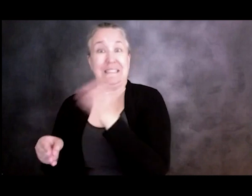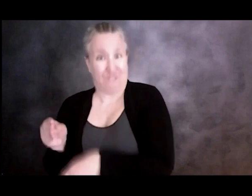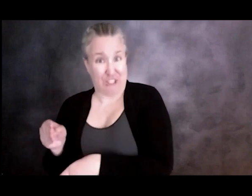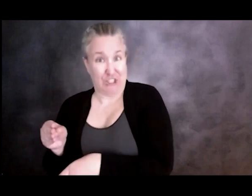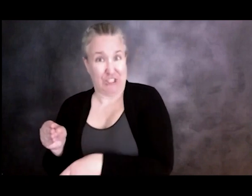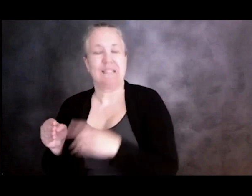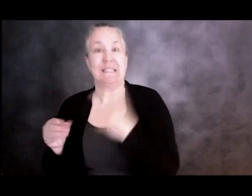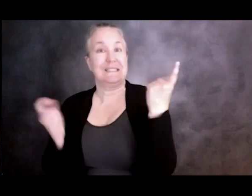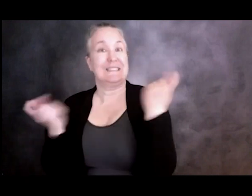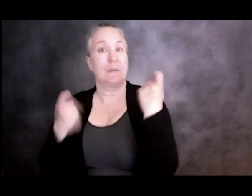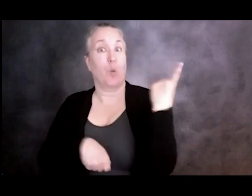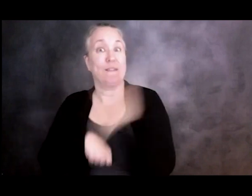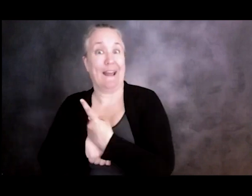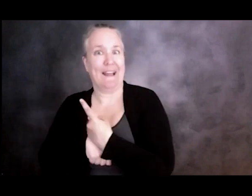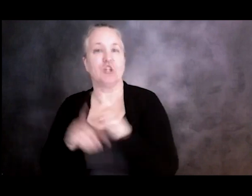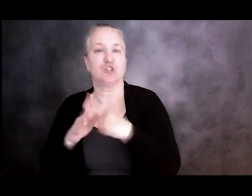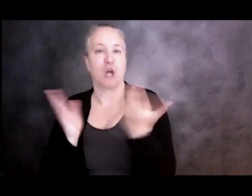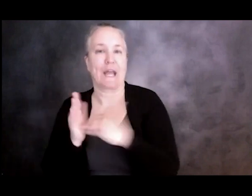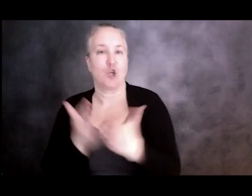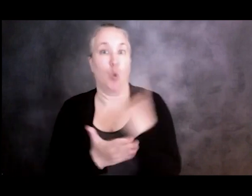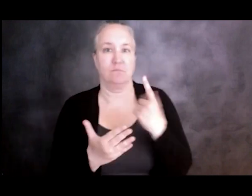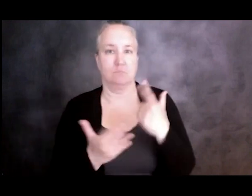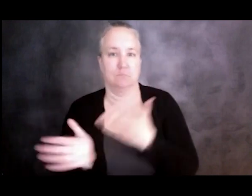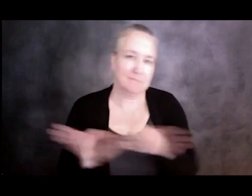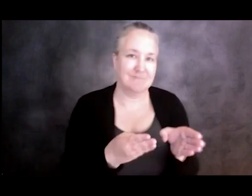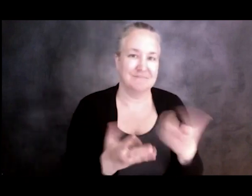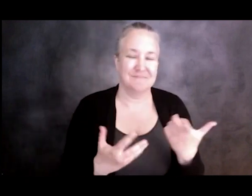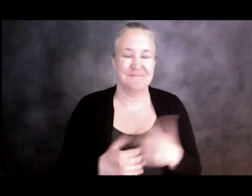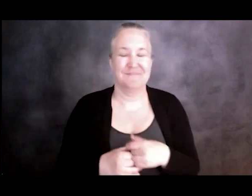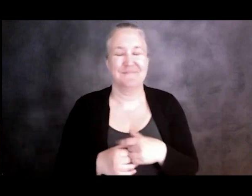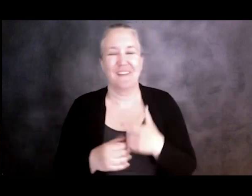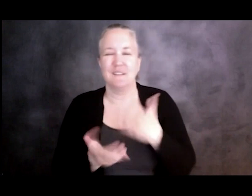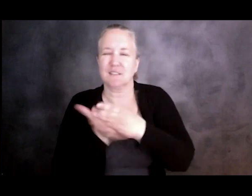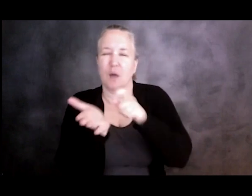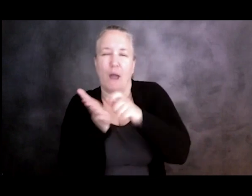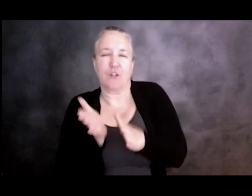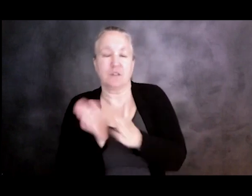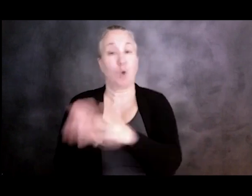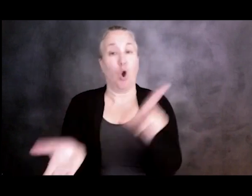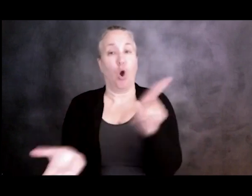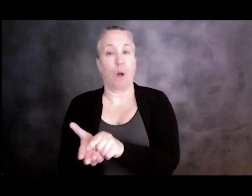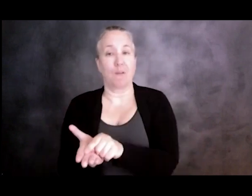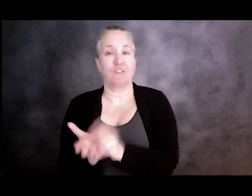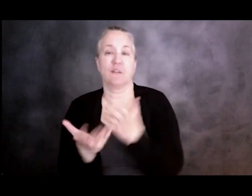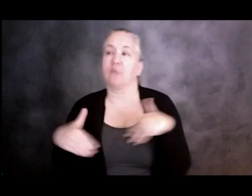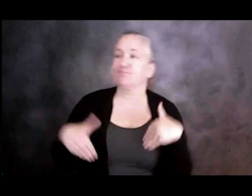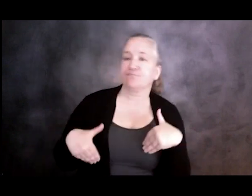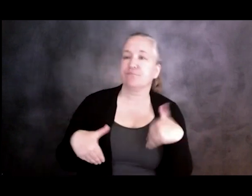started writing again. That's what I do. Because sometimes, I think-- I see some writers, they publish a book, and they don't do anything for another 10 or 20 years.